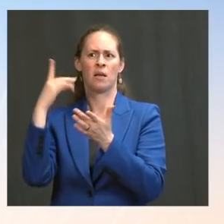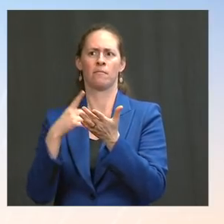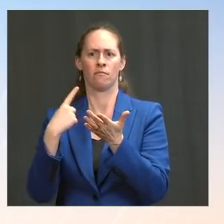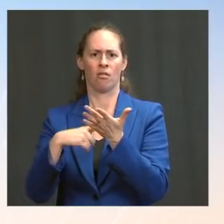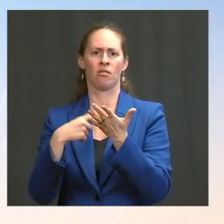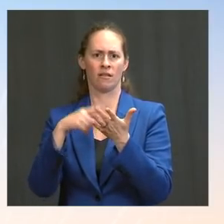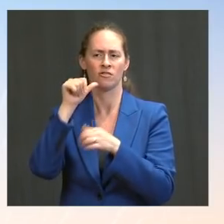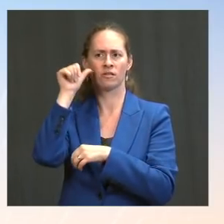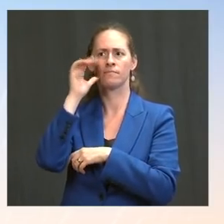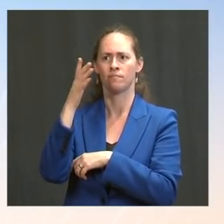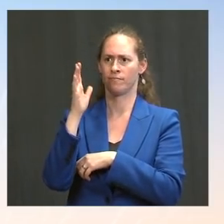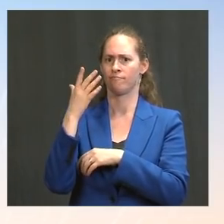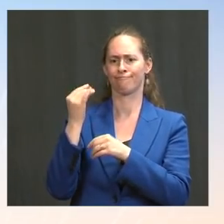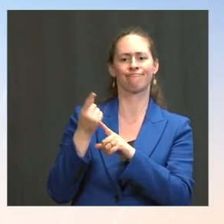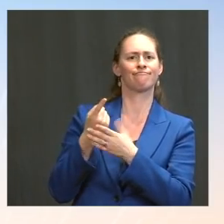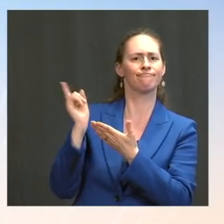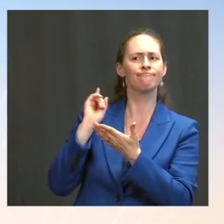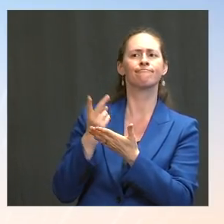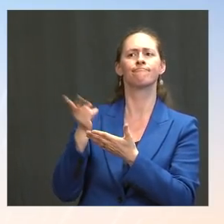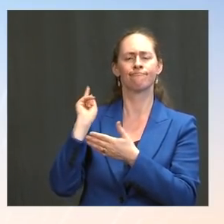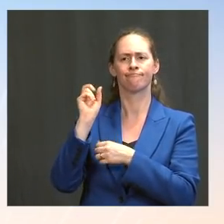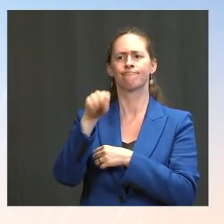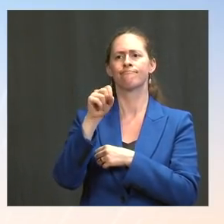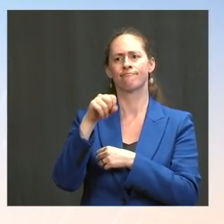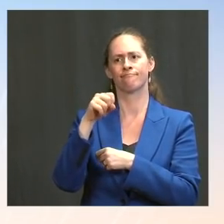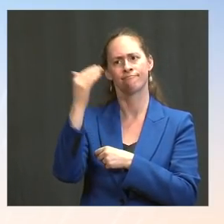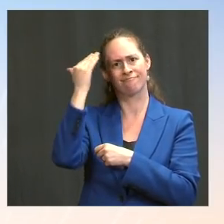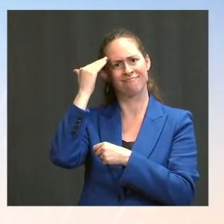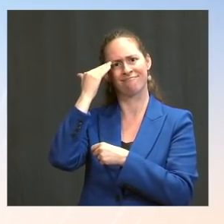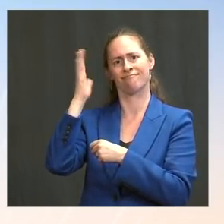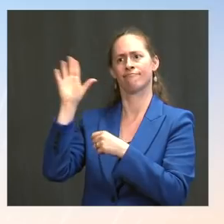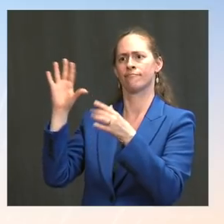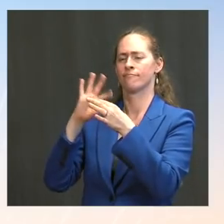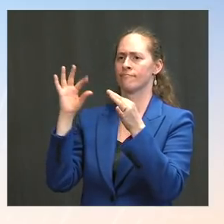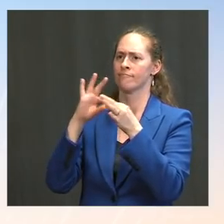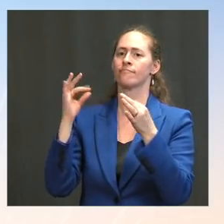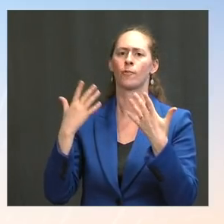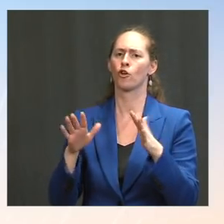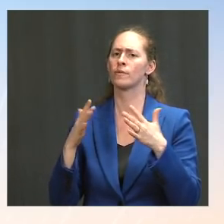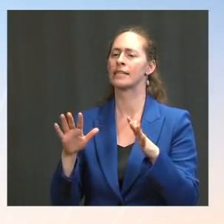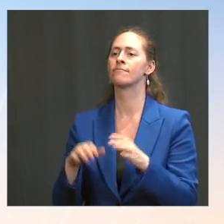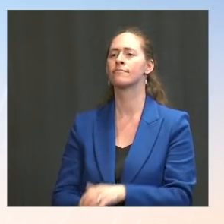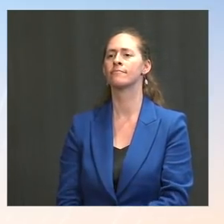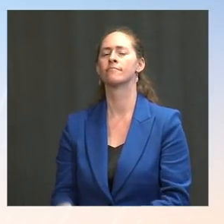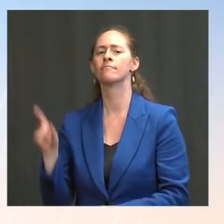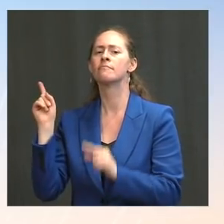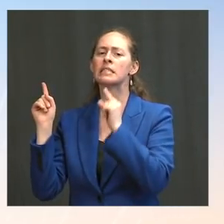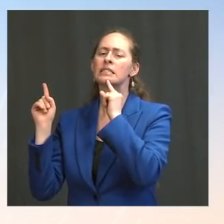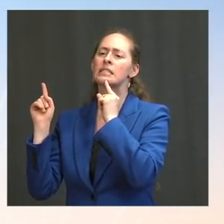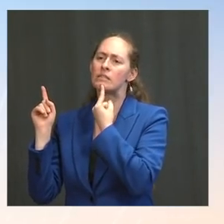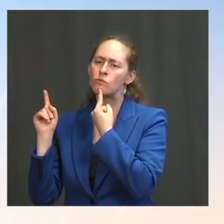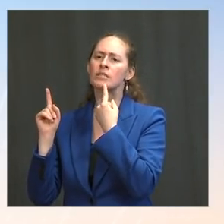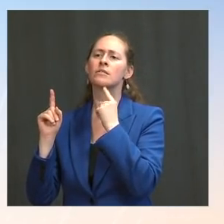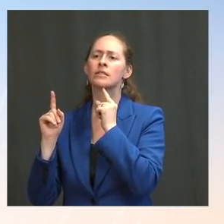Can we get any guidance on where he might go? Ms. Psaki: Sure. He is eager to do that, as is evident by his mentioning it to you all yesterday